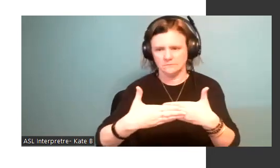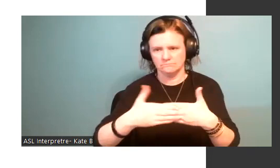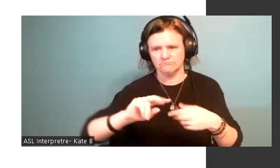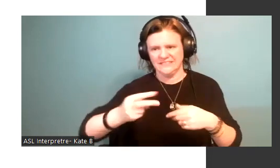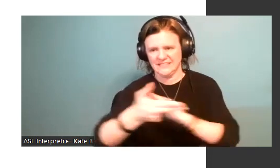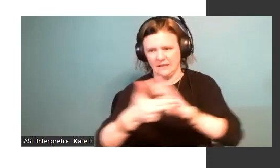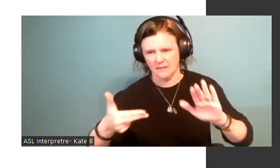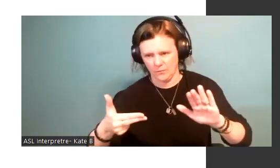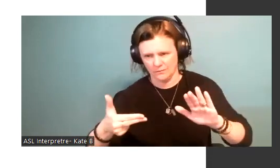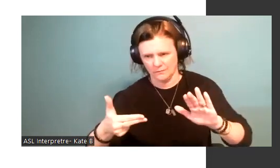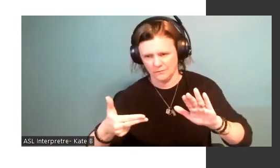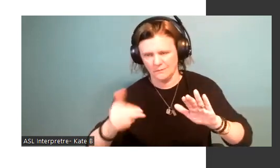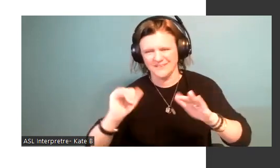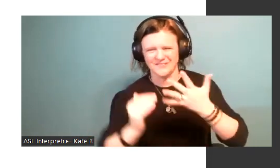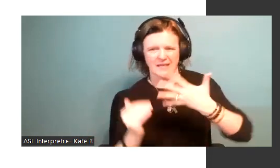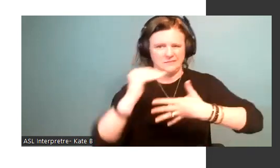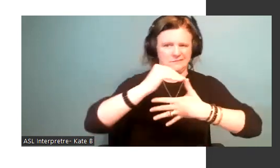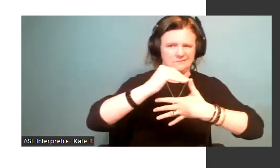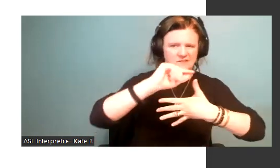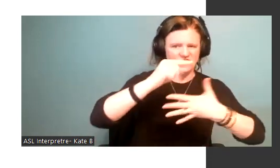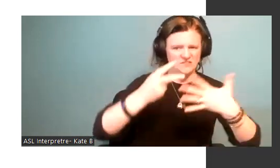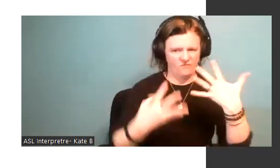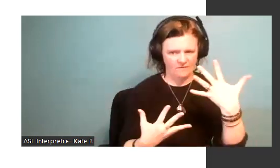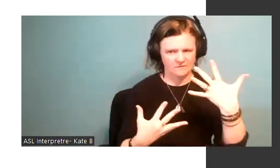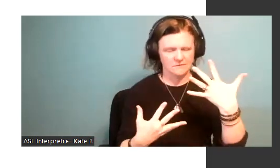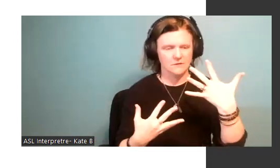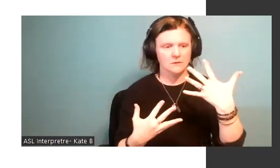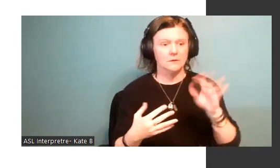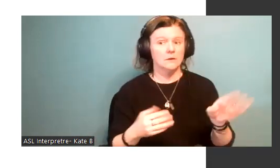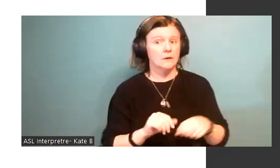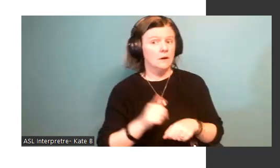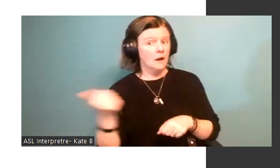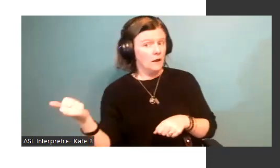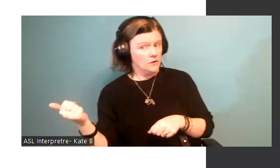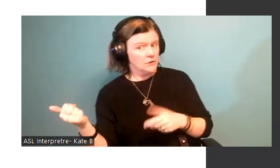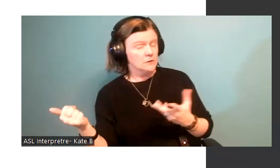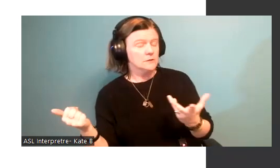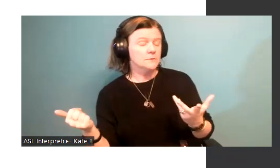something is changed in the operating system, then it is going to move after ARIA label. So,